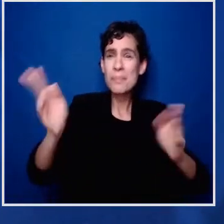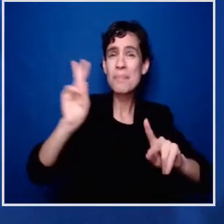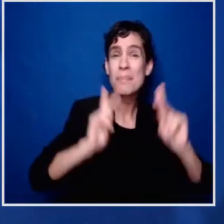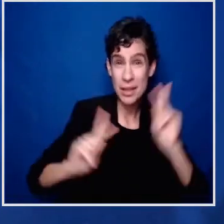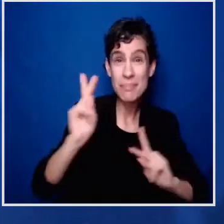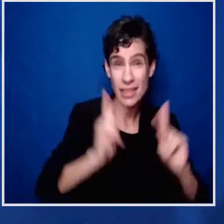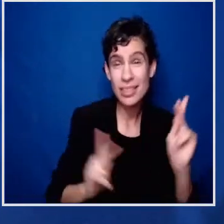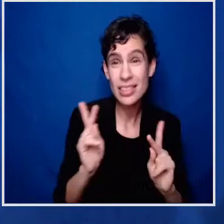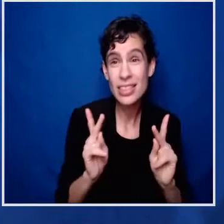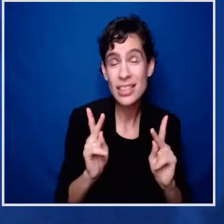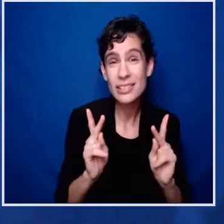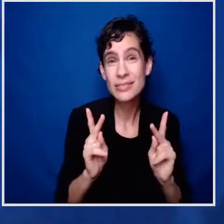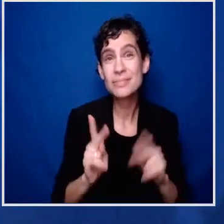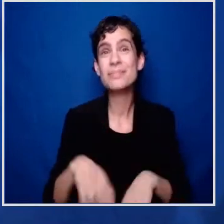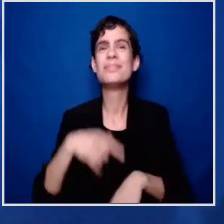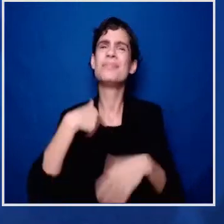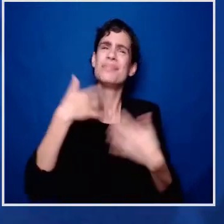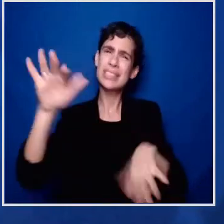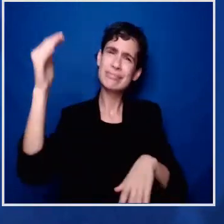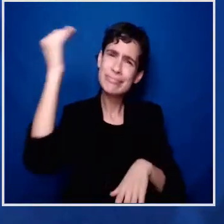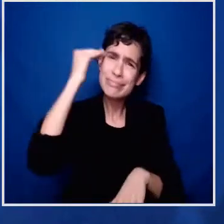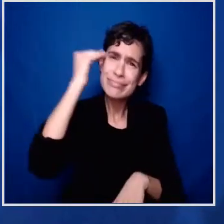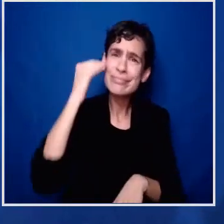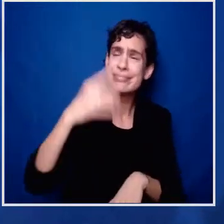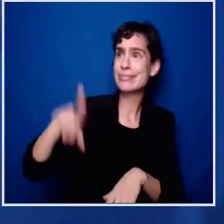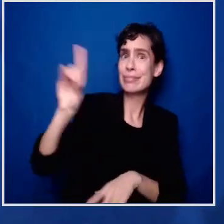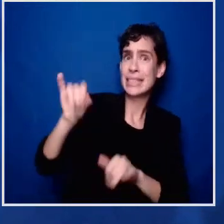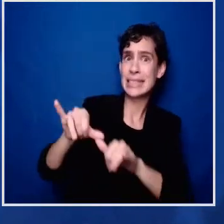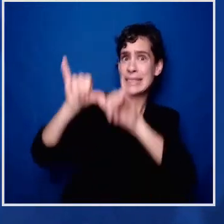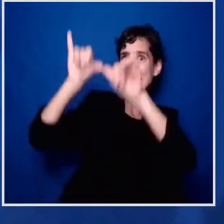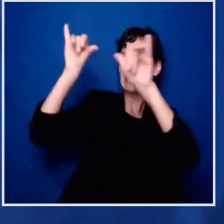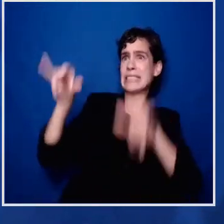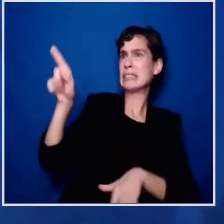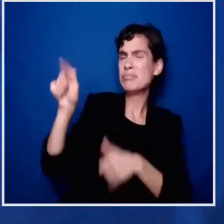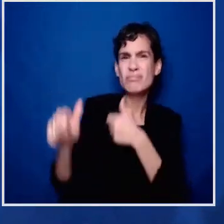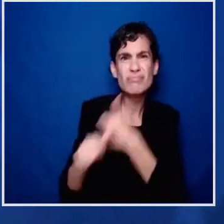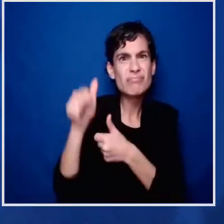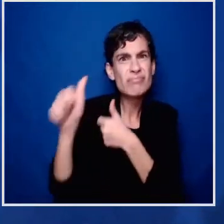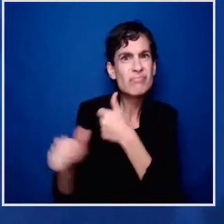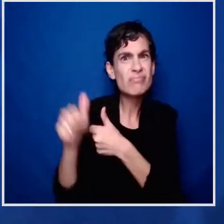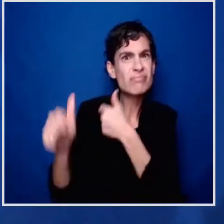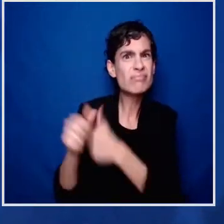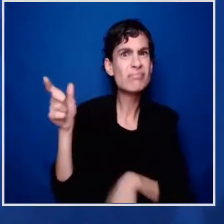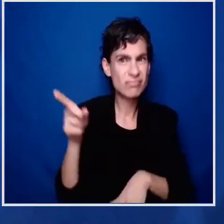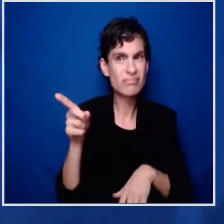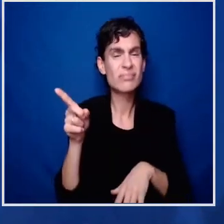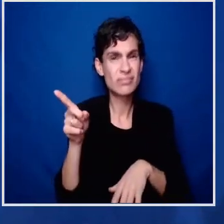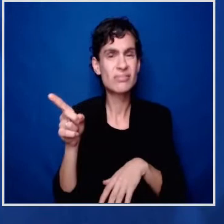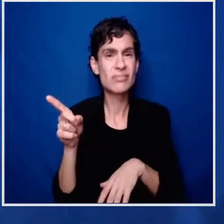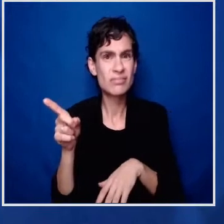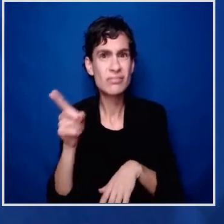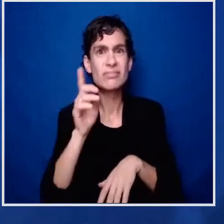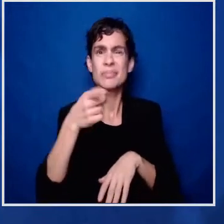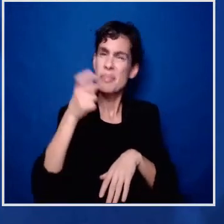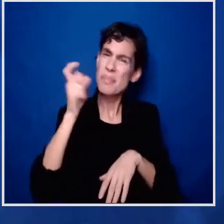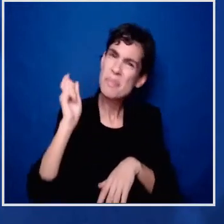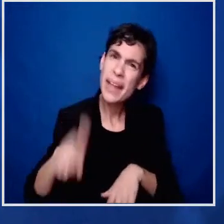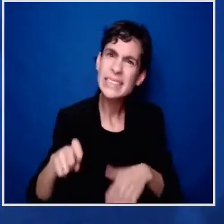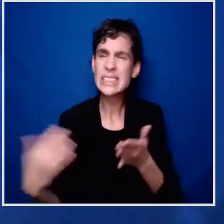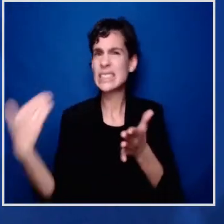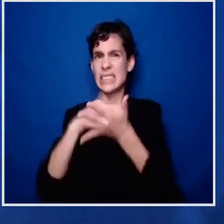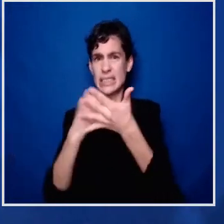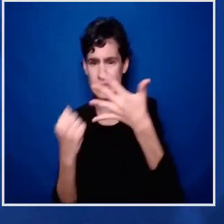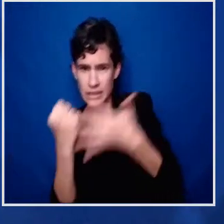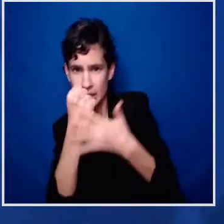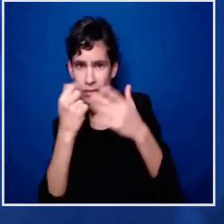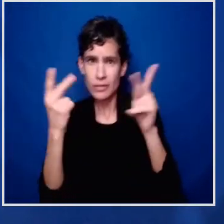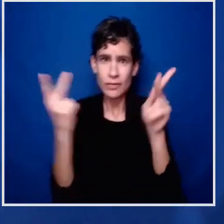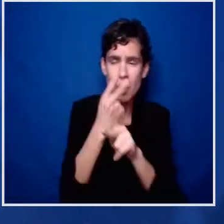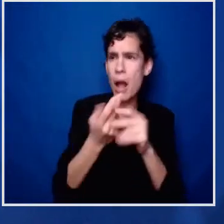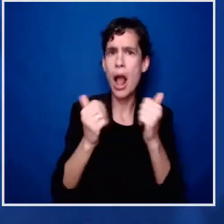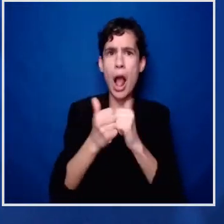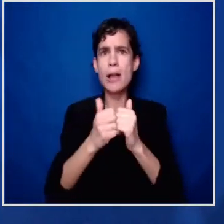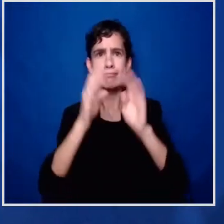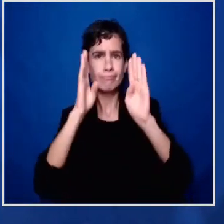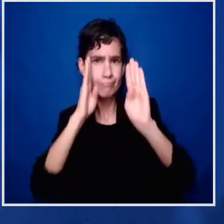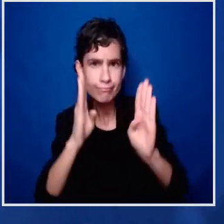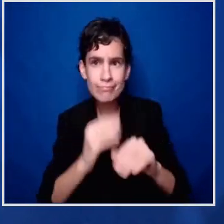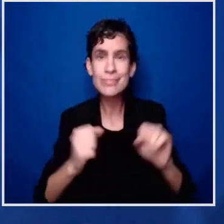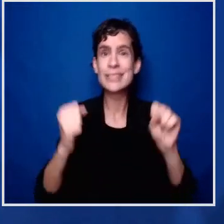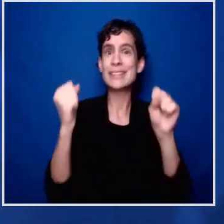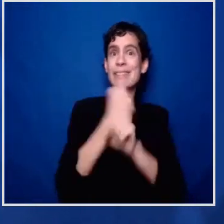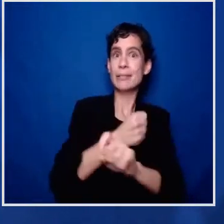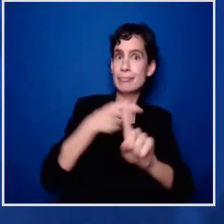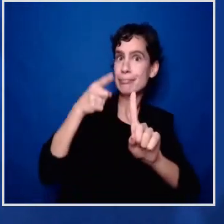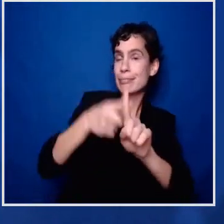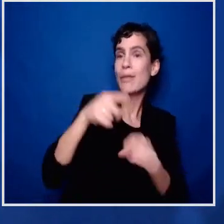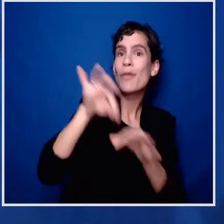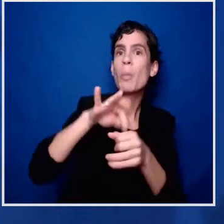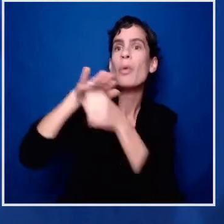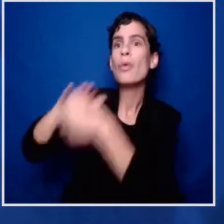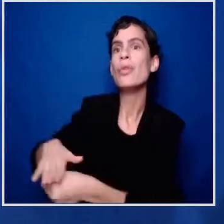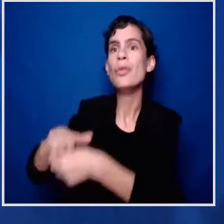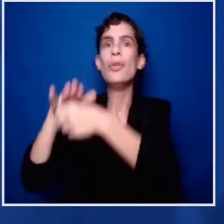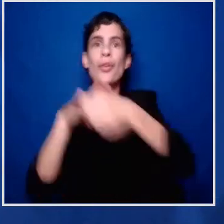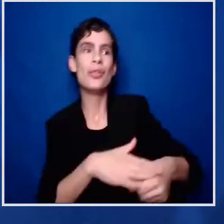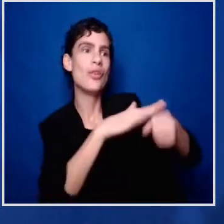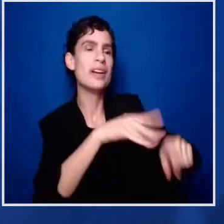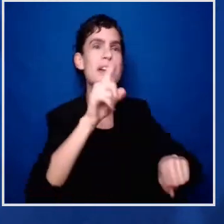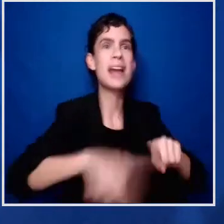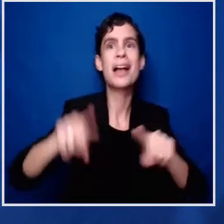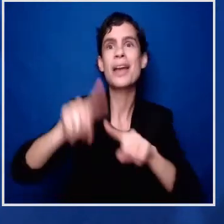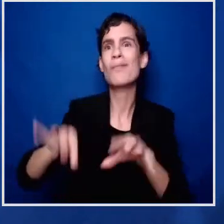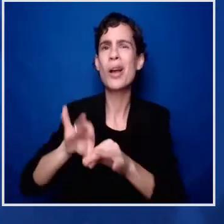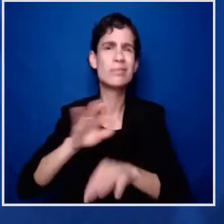CHALLENGES TO OUR DEMOCRACY,